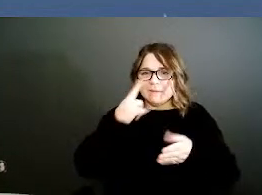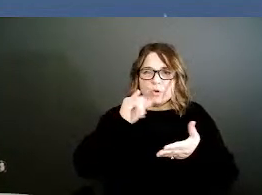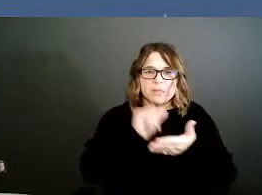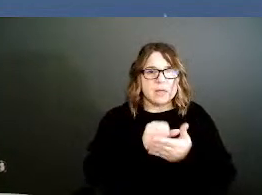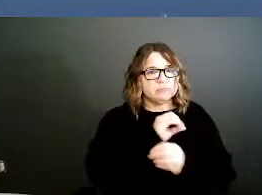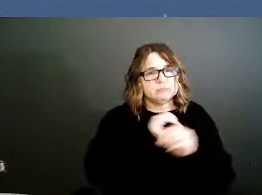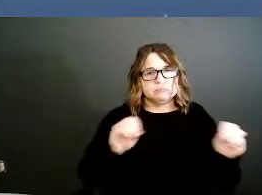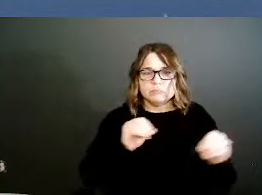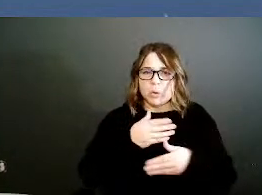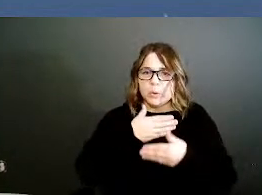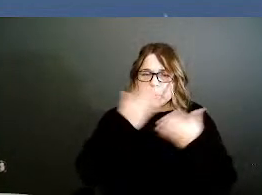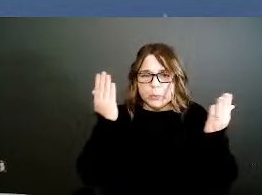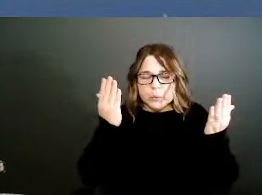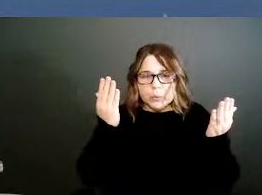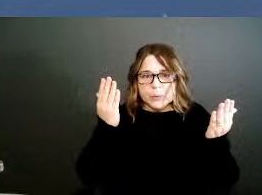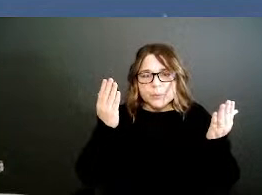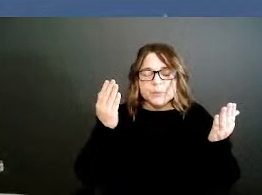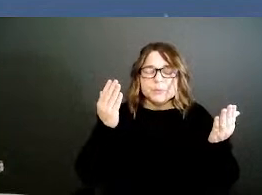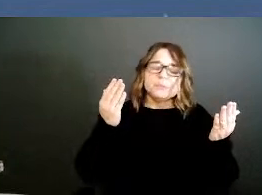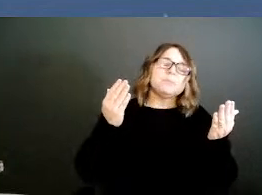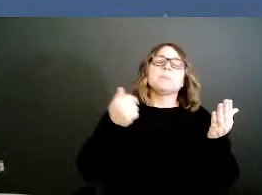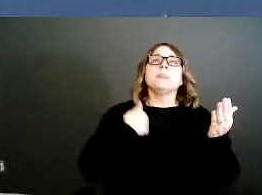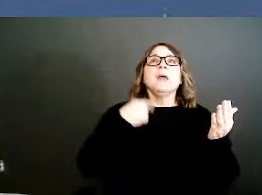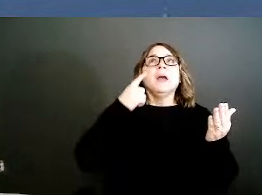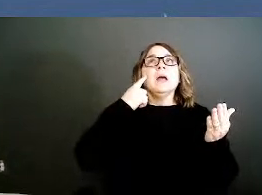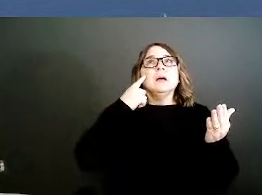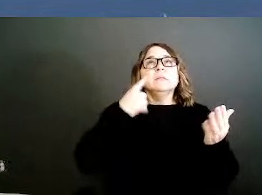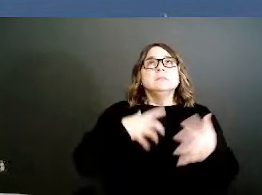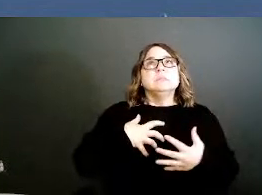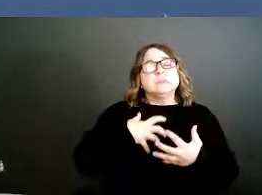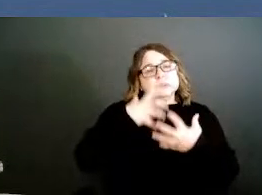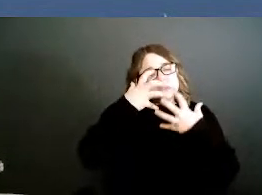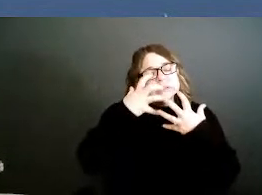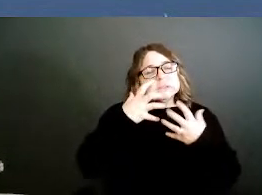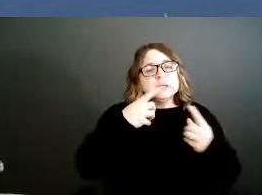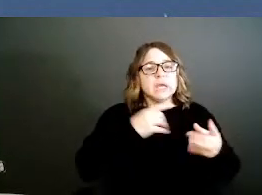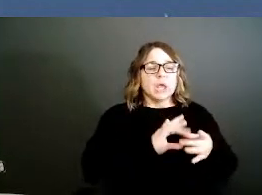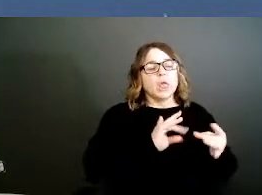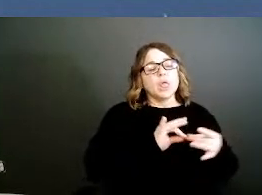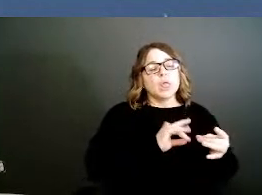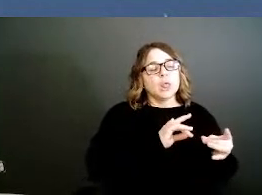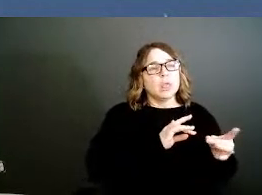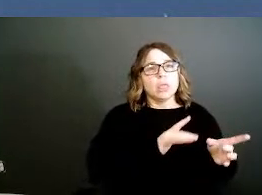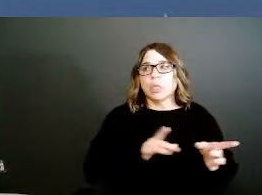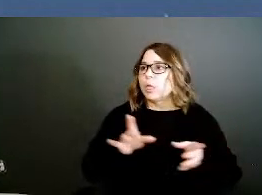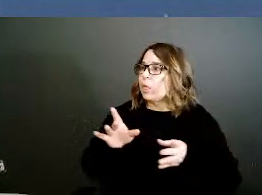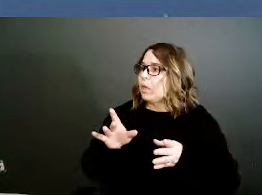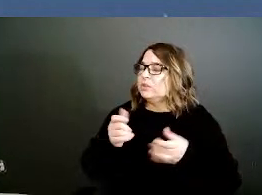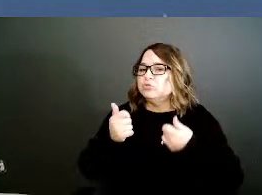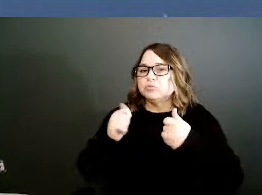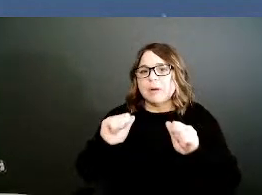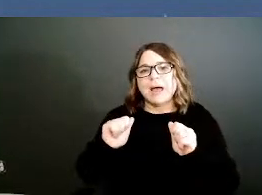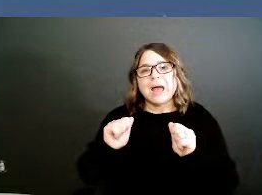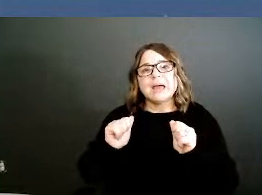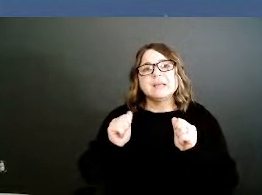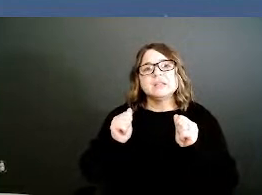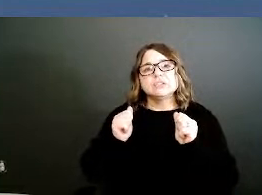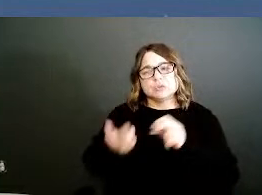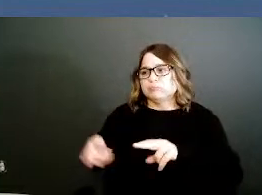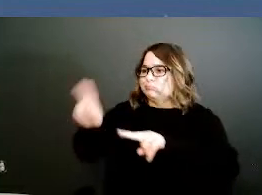AND I JUST FIND IT INFURIATING THAT HE SAYS THIS AND THEN TURNS AROUND AND TRIES TO PULL THIS DISASTROUS INCREASE IN MPD FUNDING. PLEASE DO NOT LET HIM GET AWAY